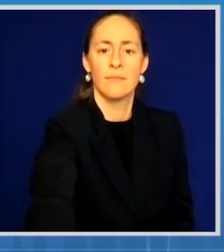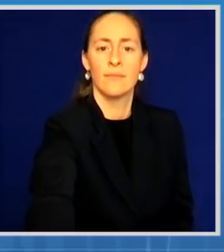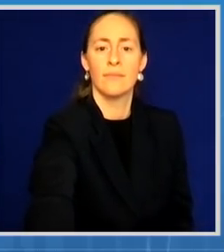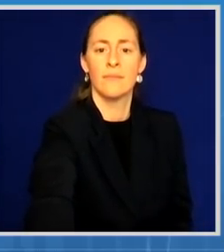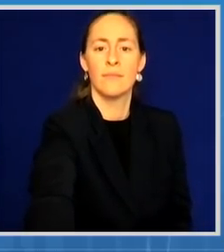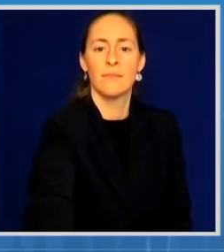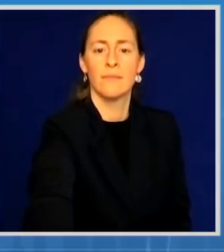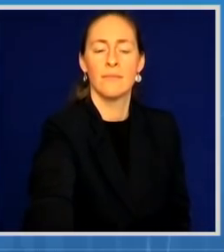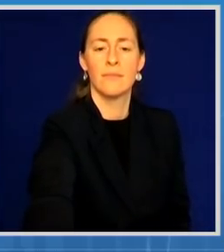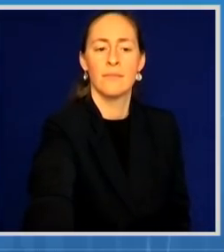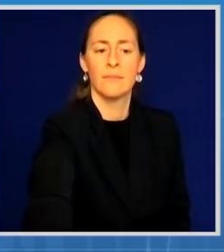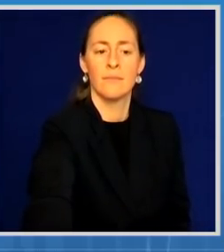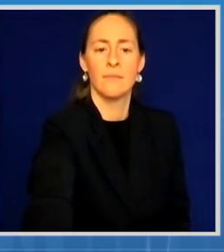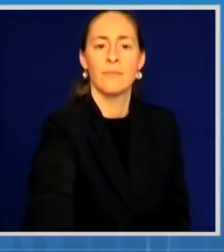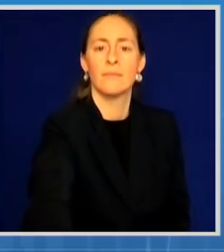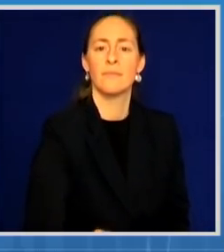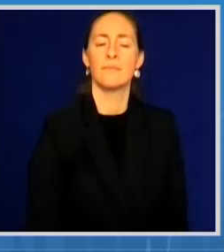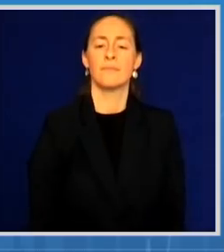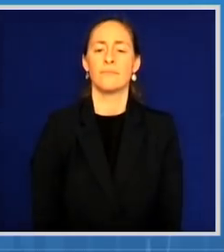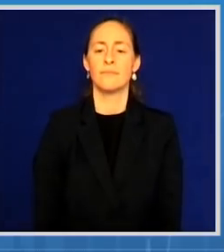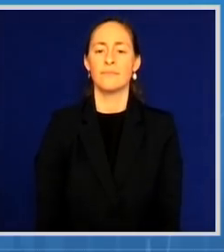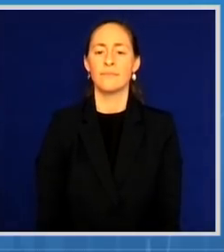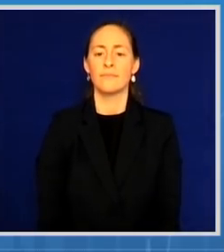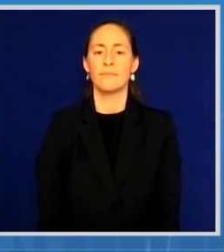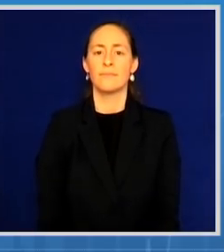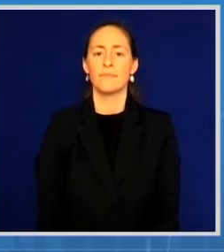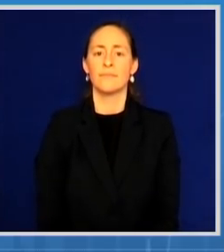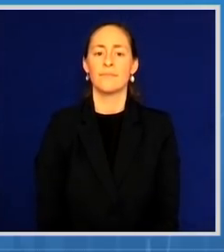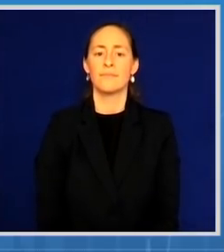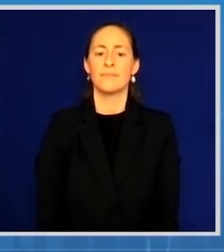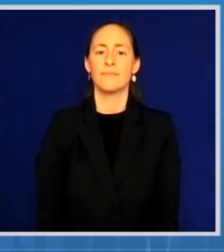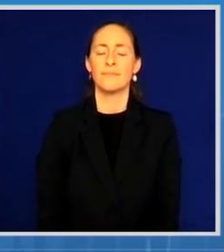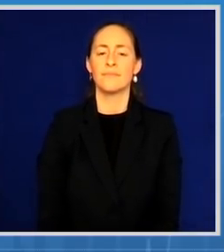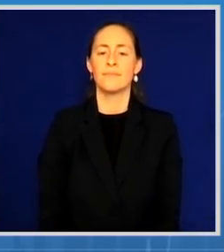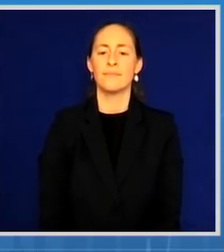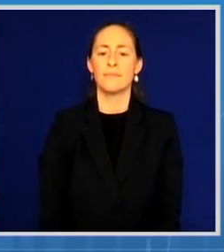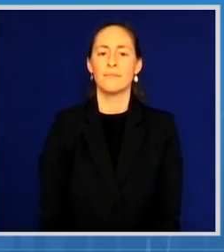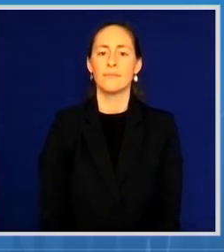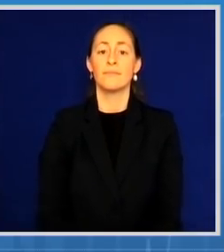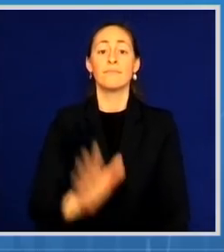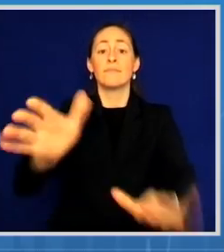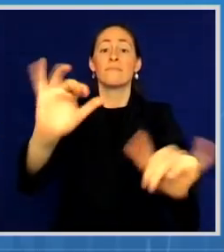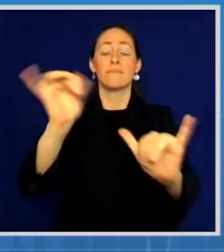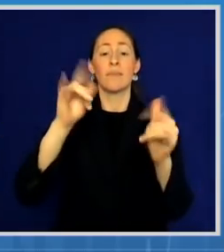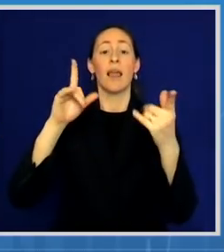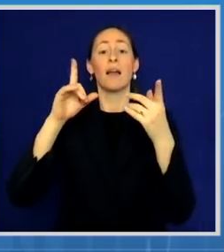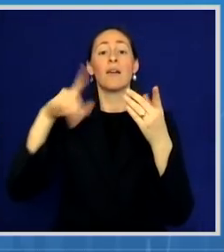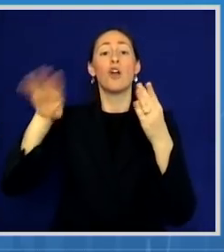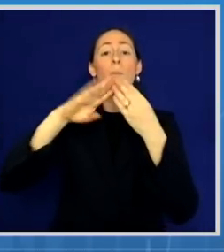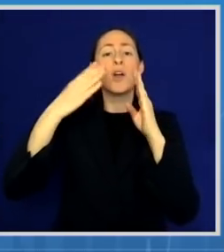The Community Core is ultimately built on a simple but powerful idea that protecting the nation from COVID-19,